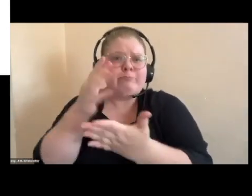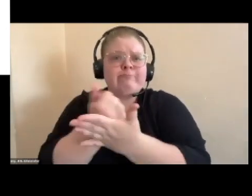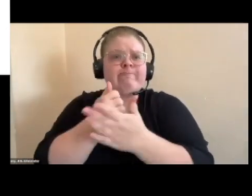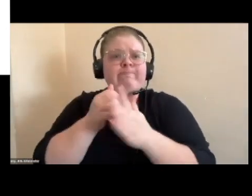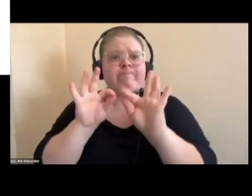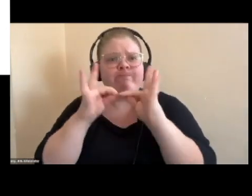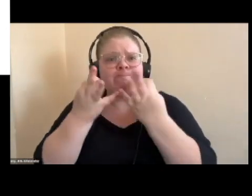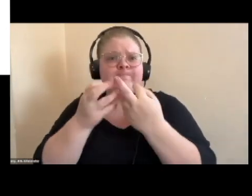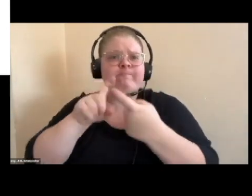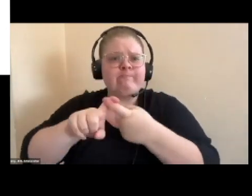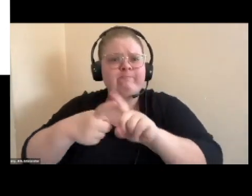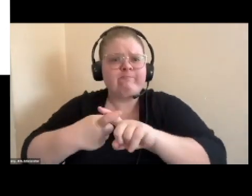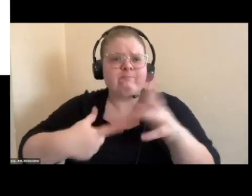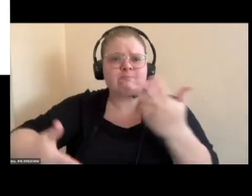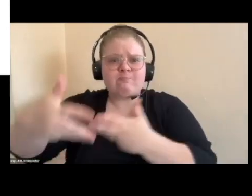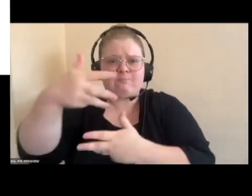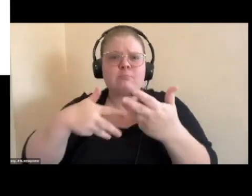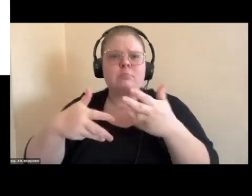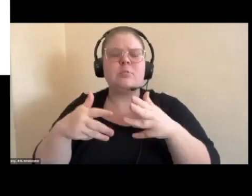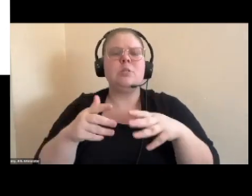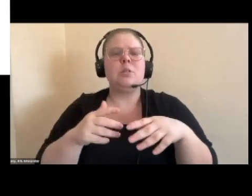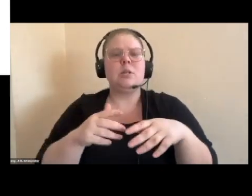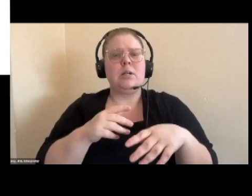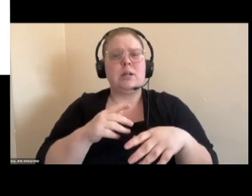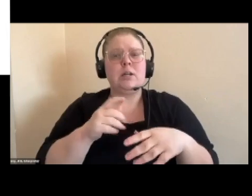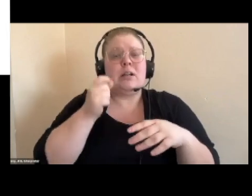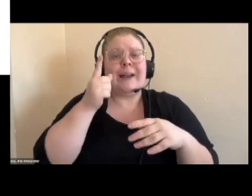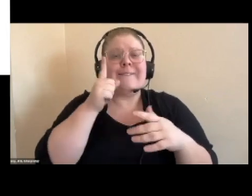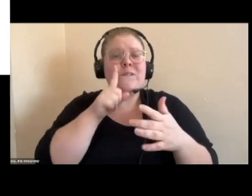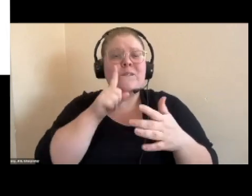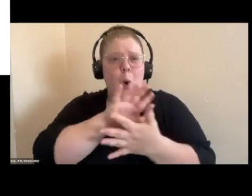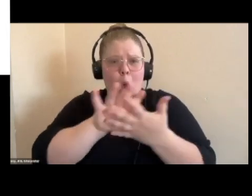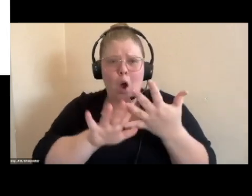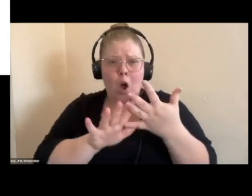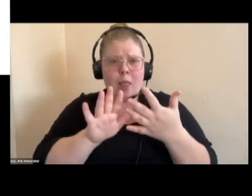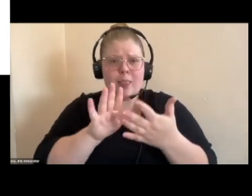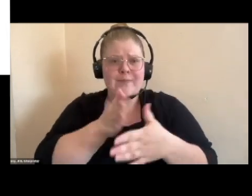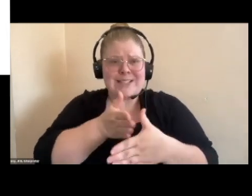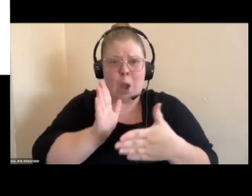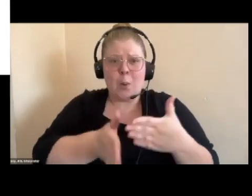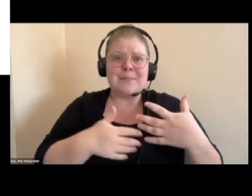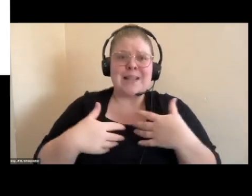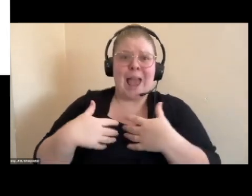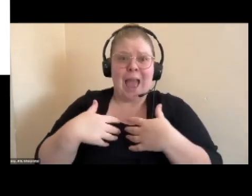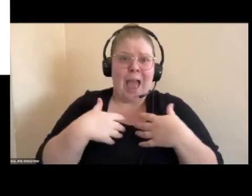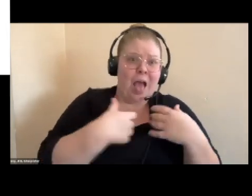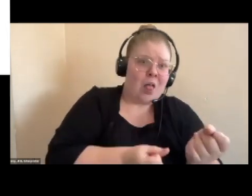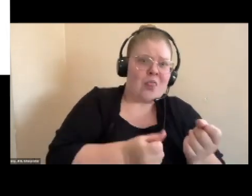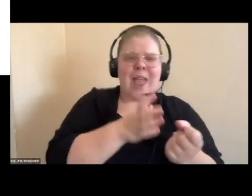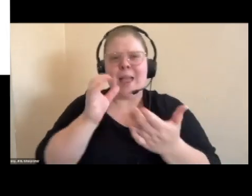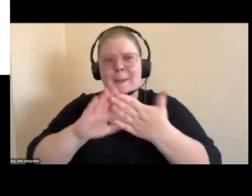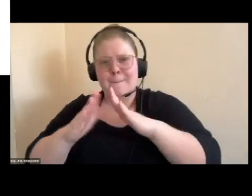Really across all of these outcomes, the health outcomes and the community living outcomes.